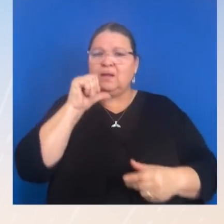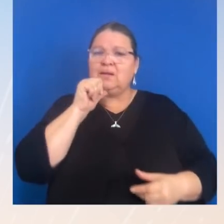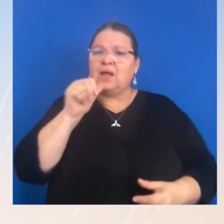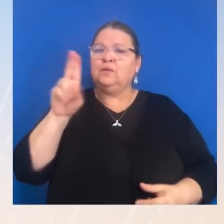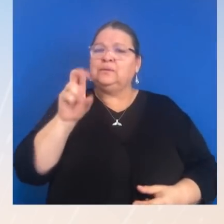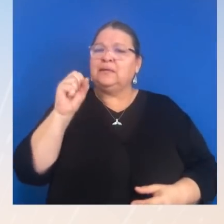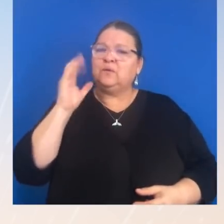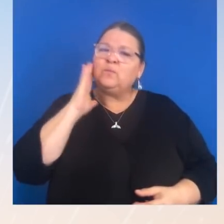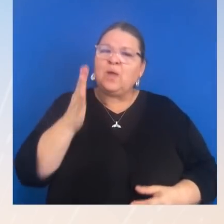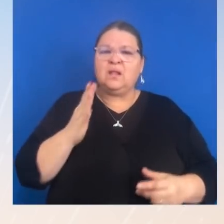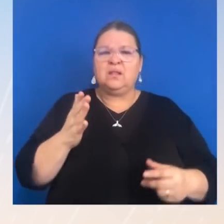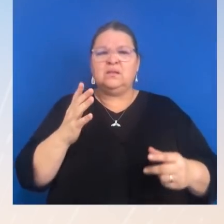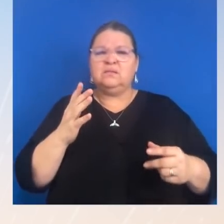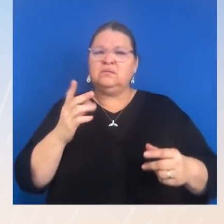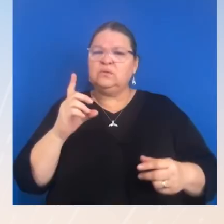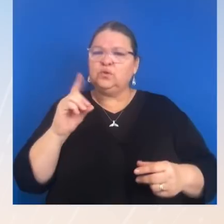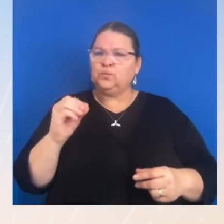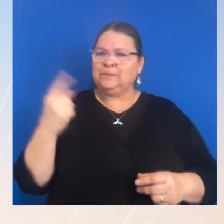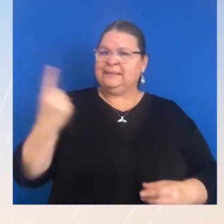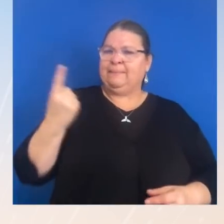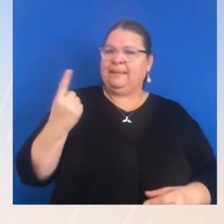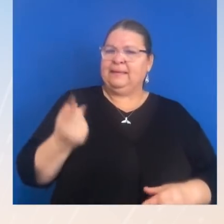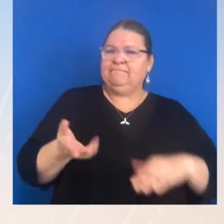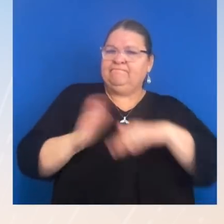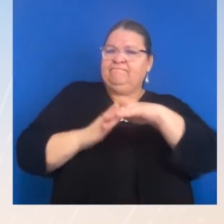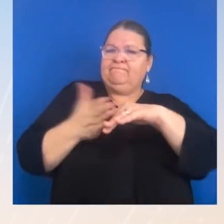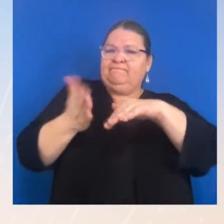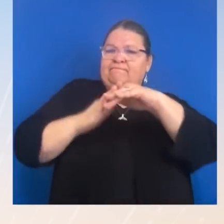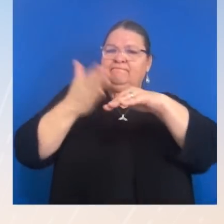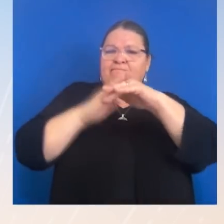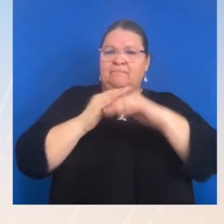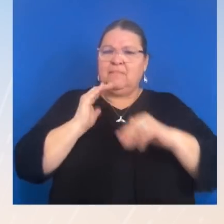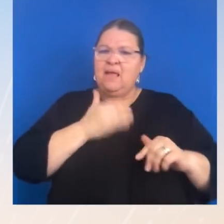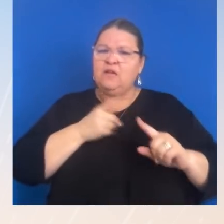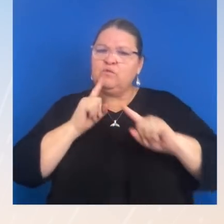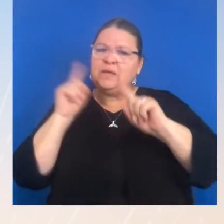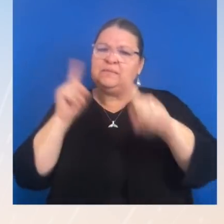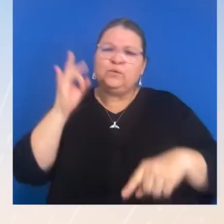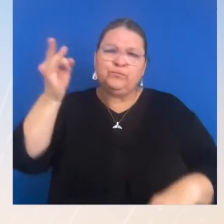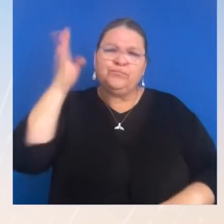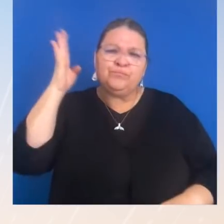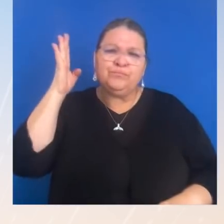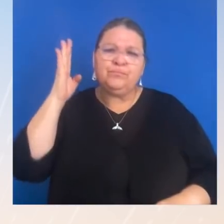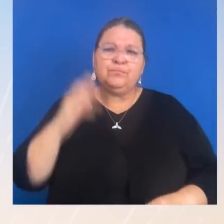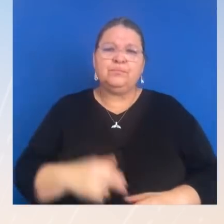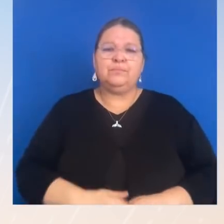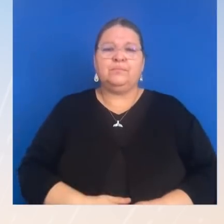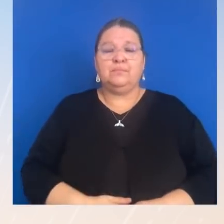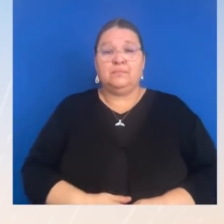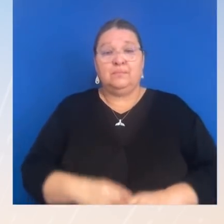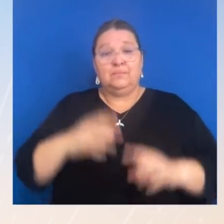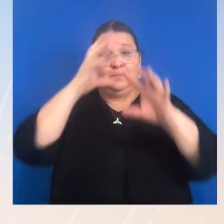and being clear and direct with the American people. He has been clear and direct with the American people. He is not intending to send U.S. troops